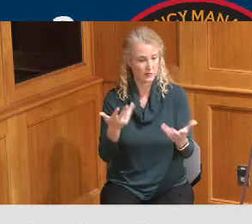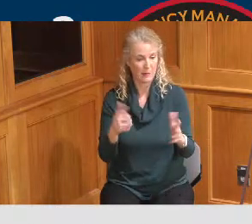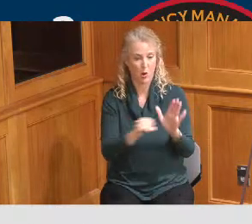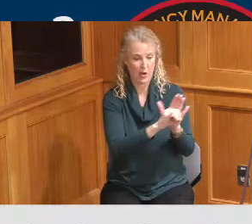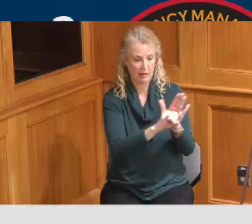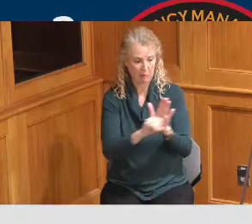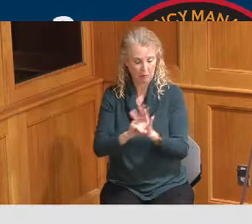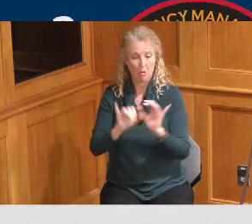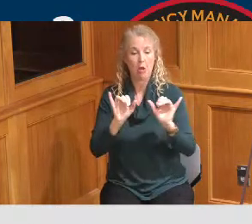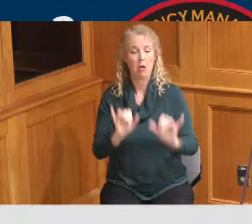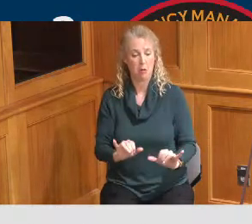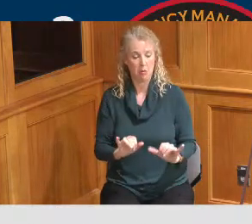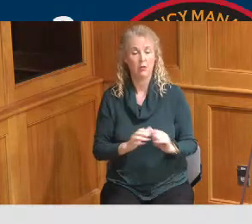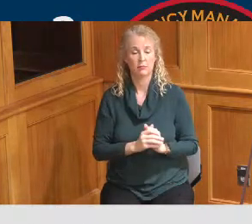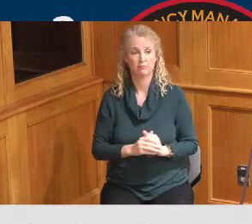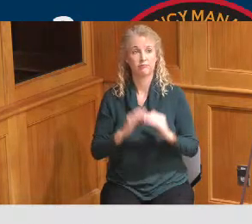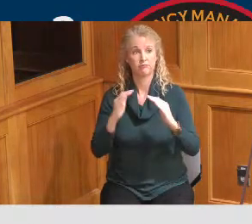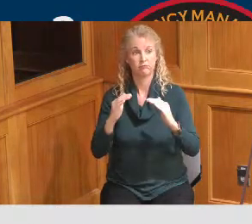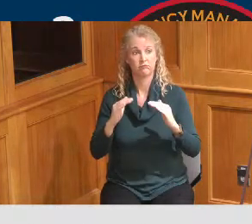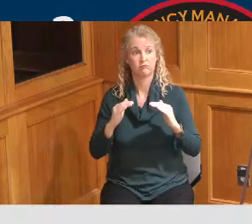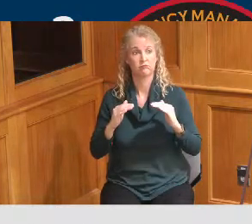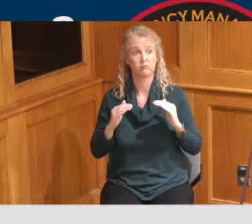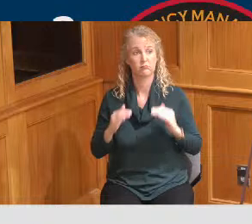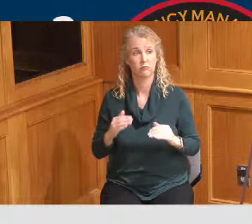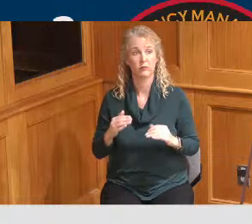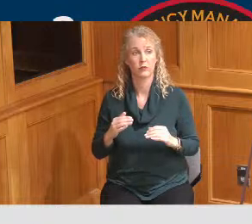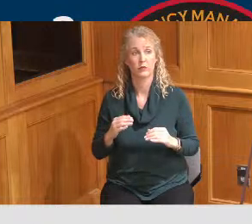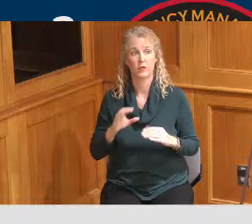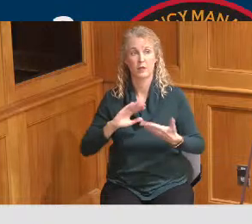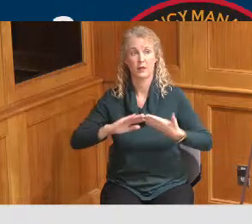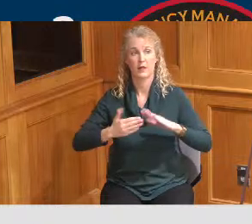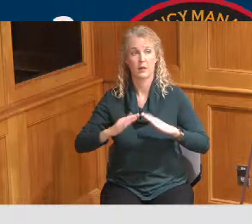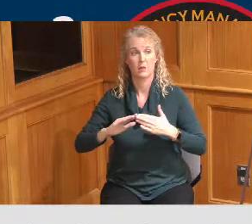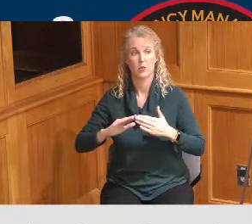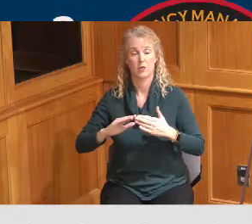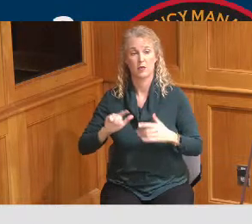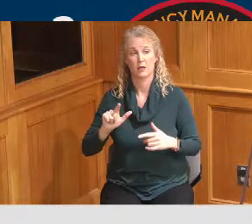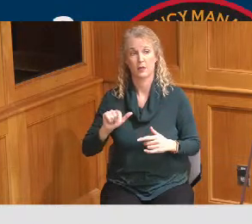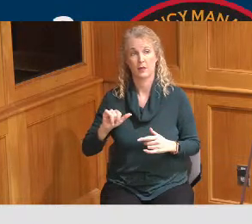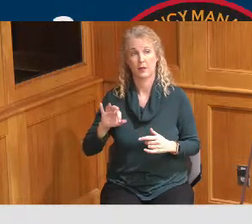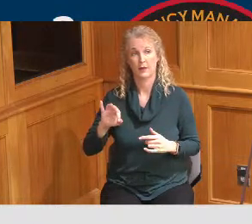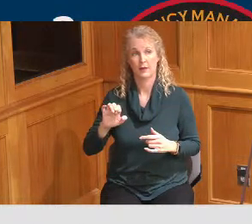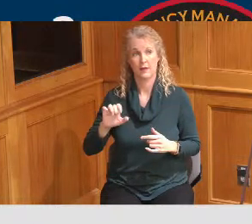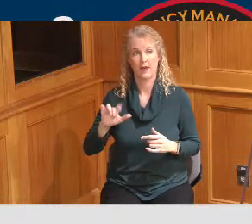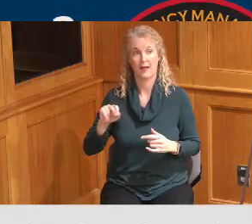our plan increase use to the community lifelines to more easily identified and communicate incident